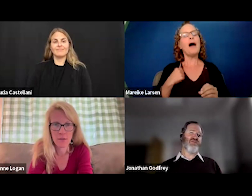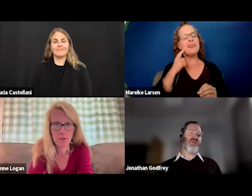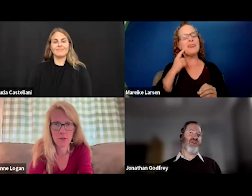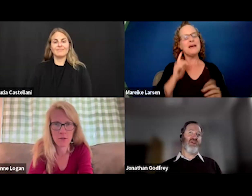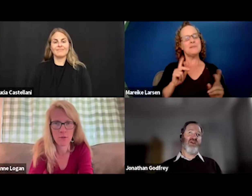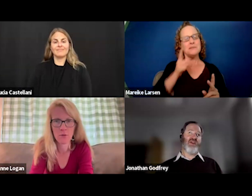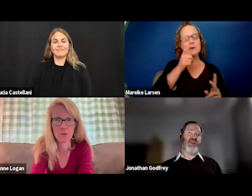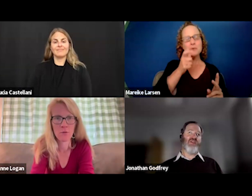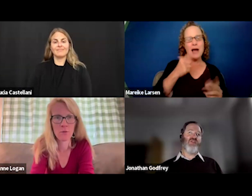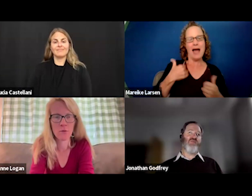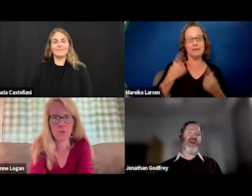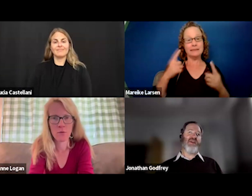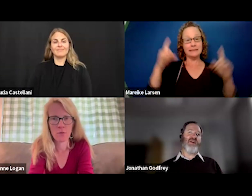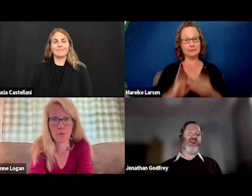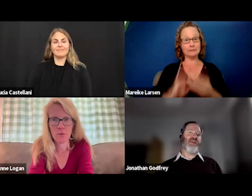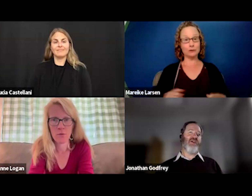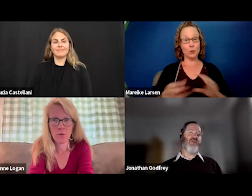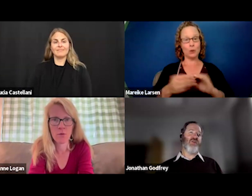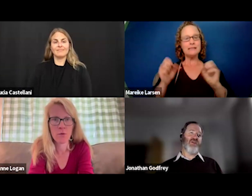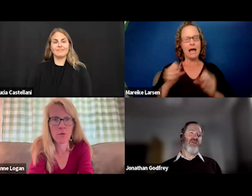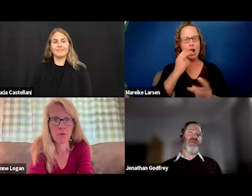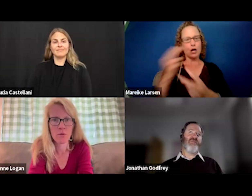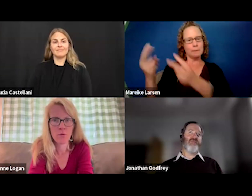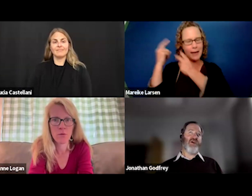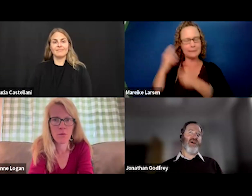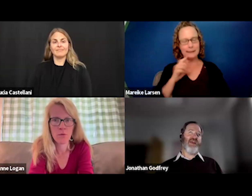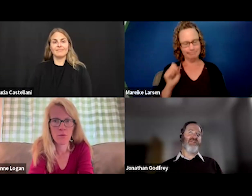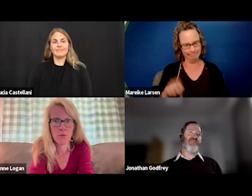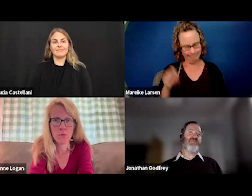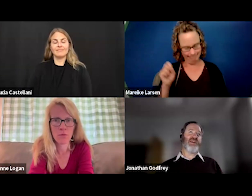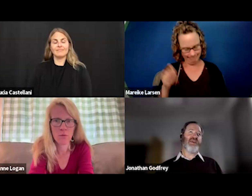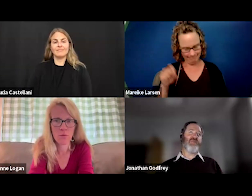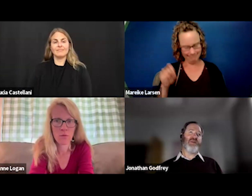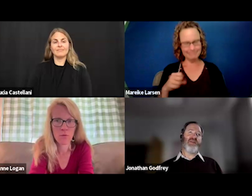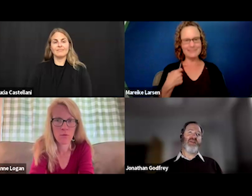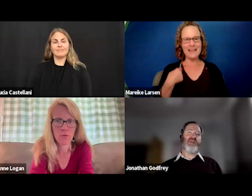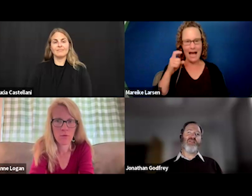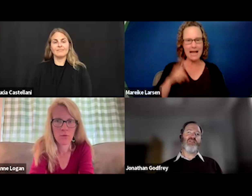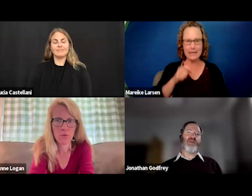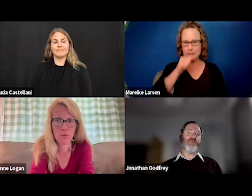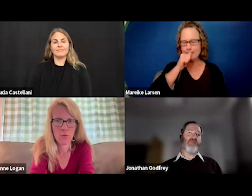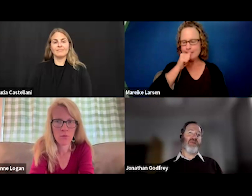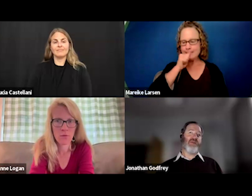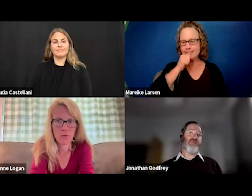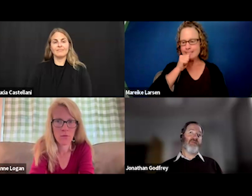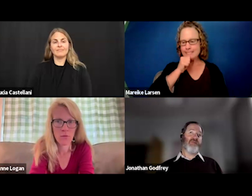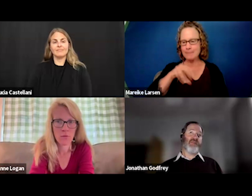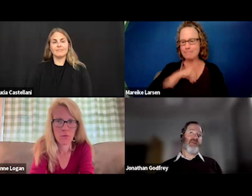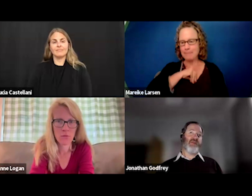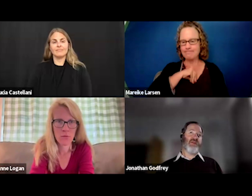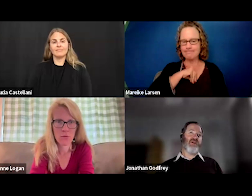story can look back and go, I had to suck it up at that time.